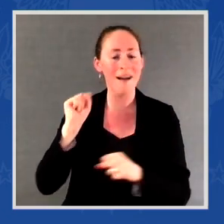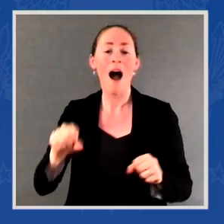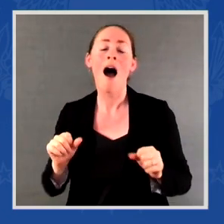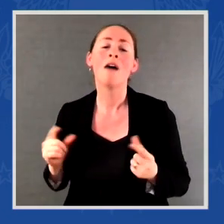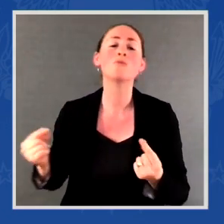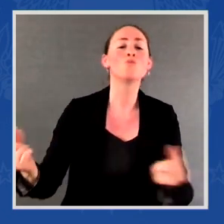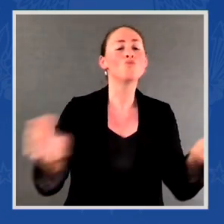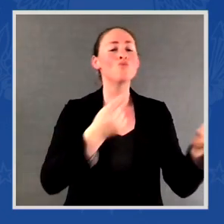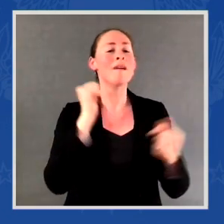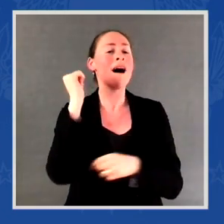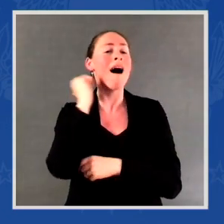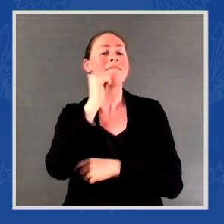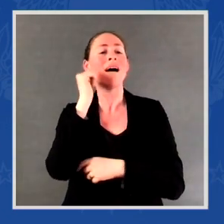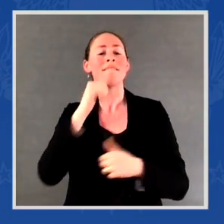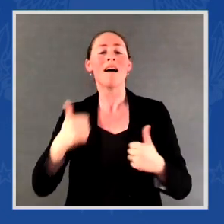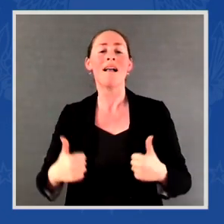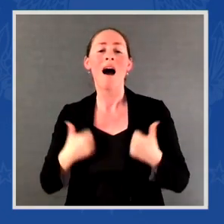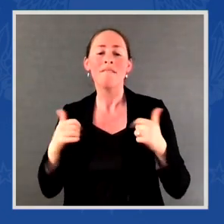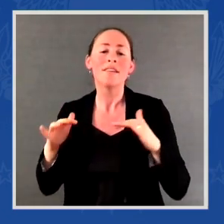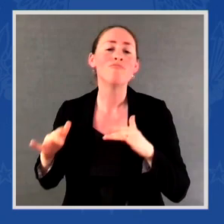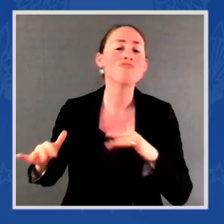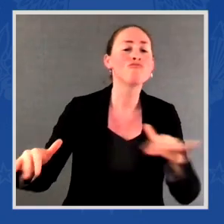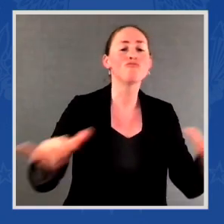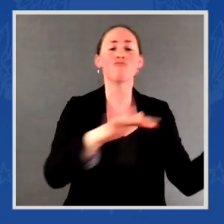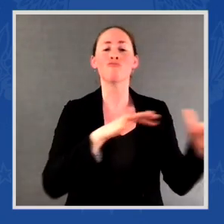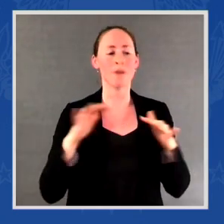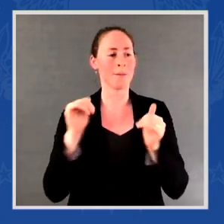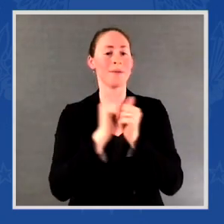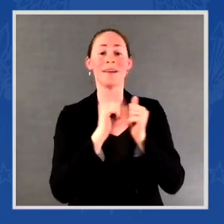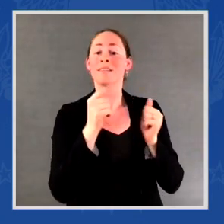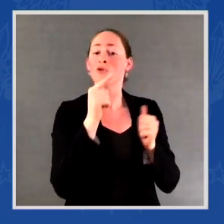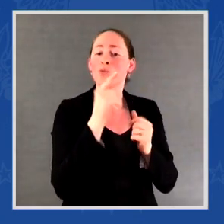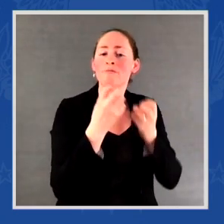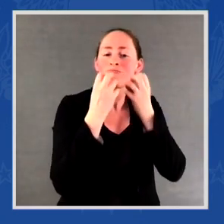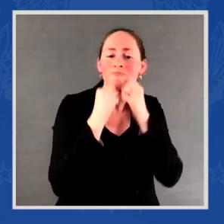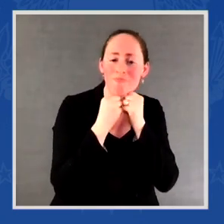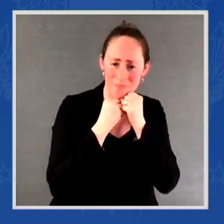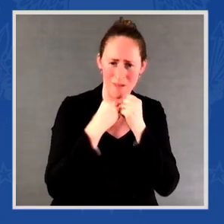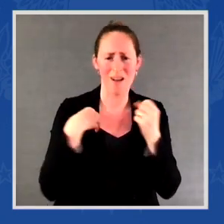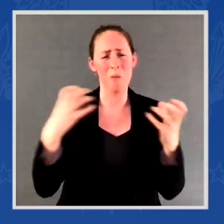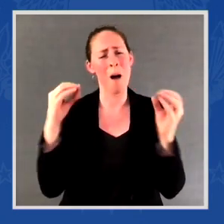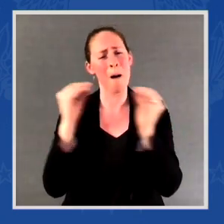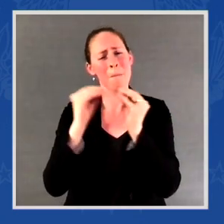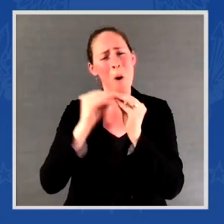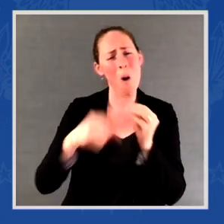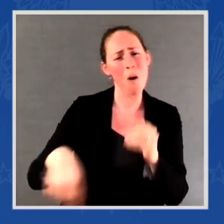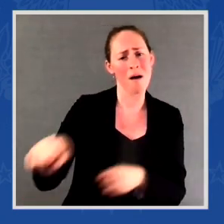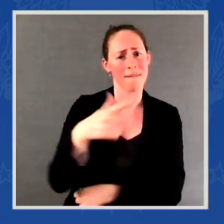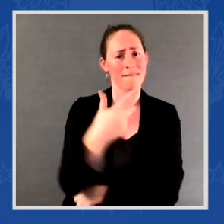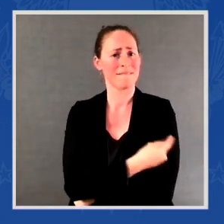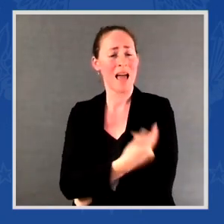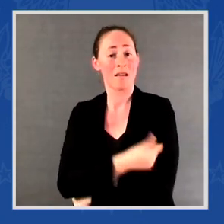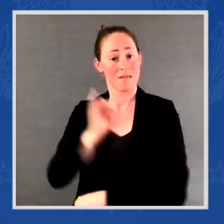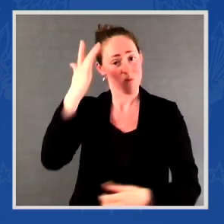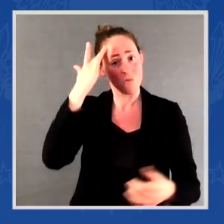But we need more people to get fully vaccinated to finish the job. That's why I'm here. I called for June to be the "Month of Action"